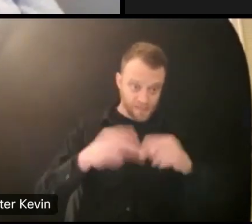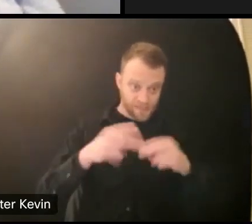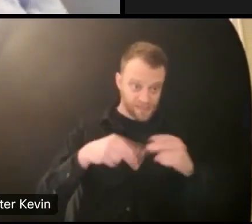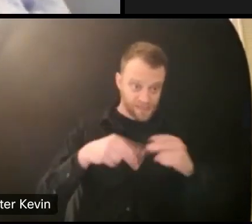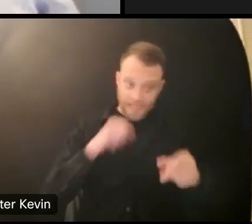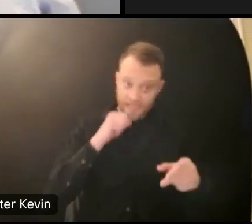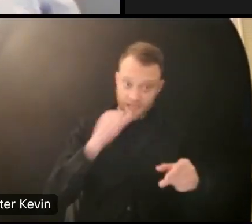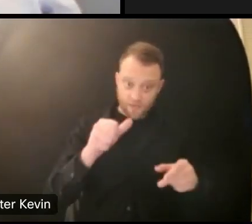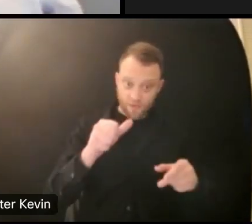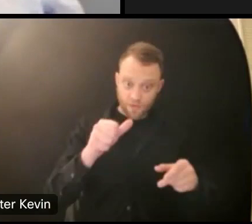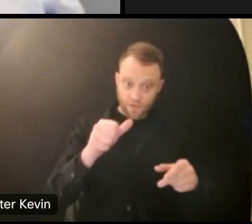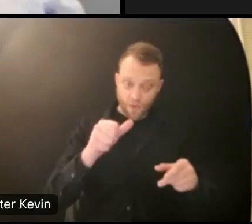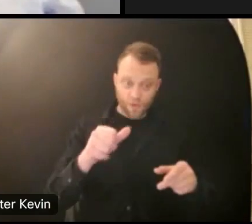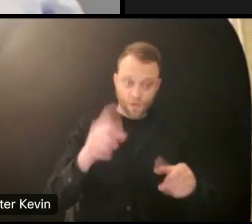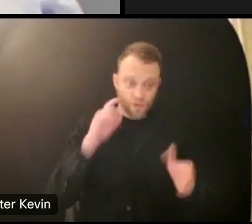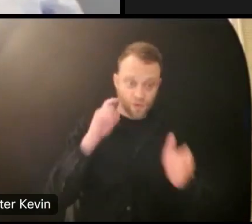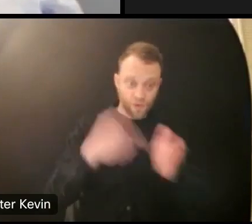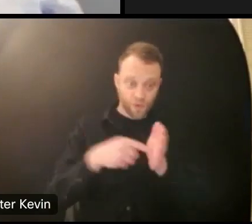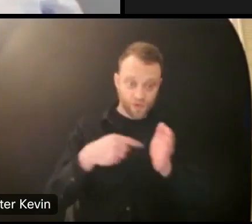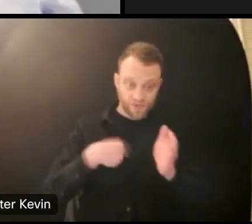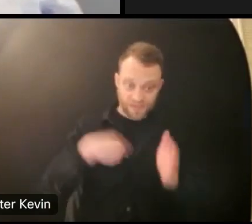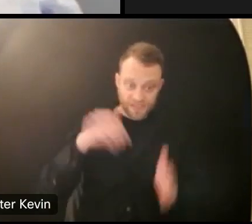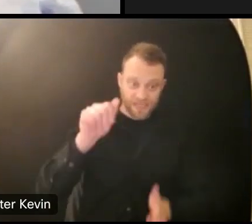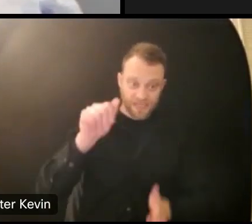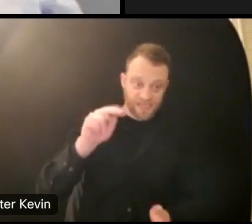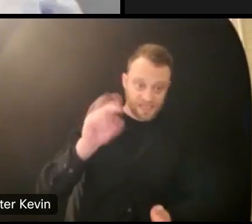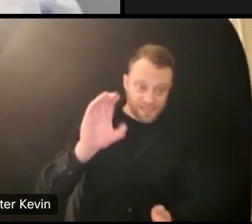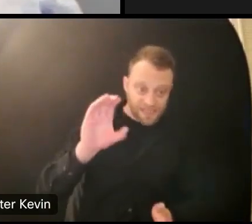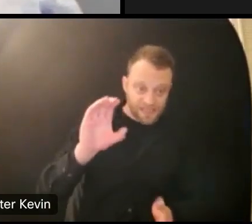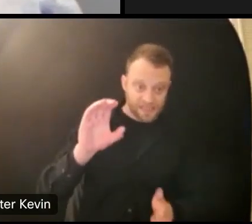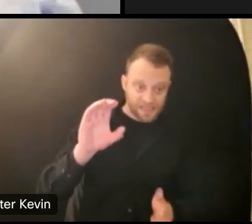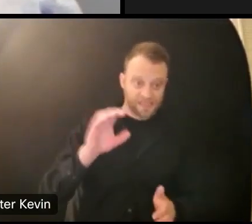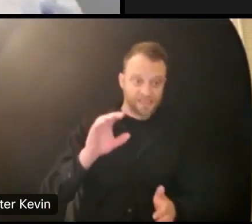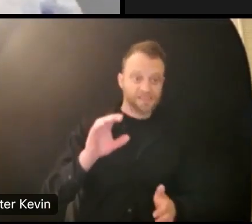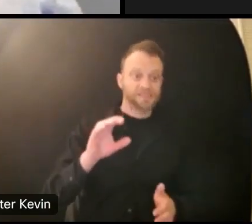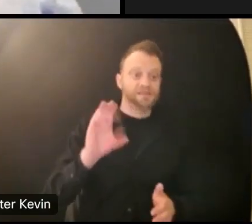at all. They still want you to empty your pockets and go through the whole nine yards. Every